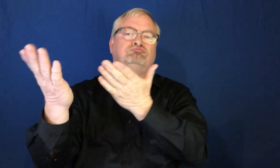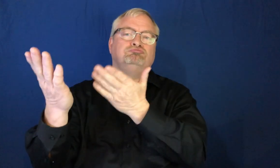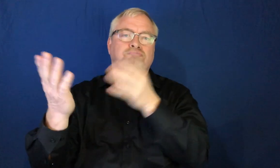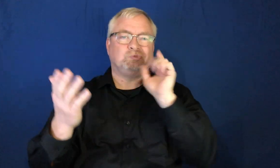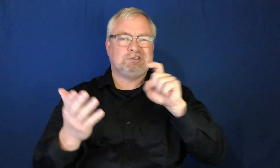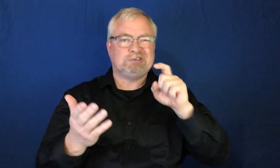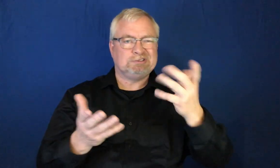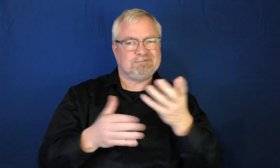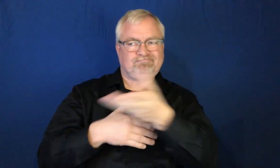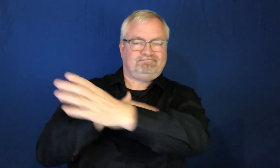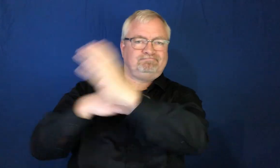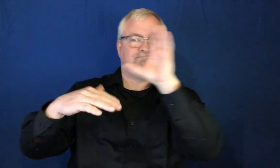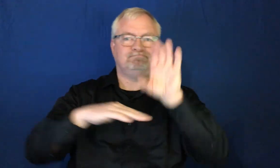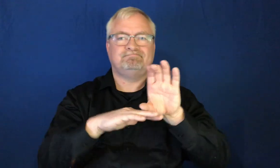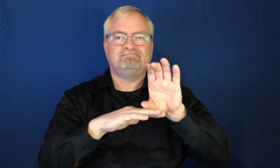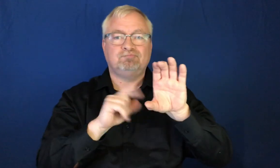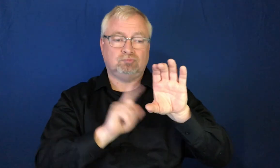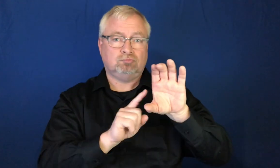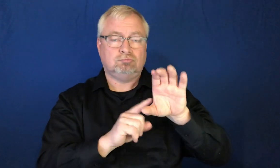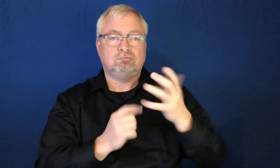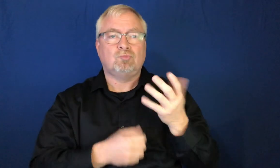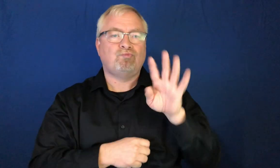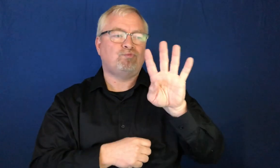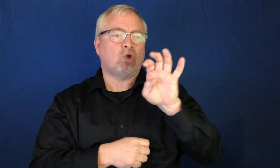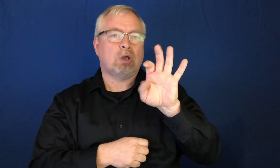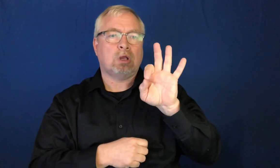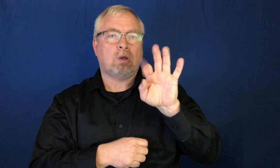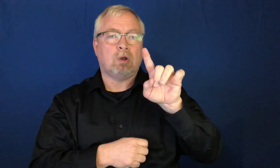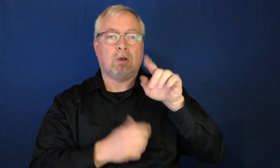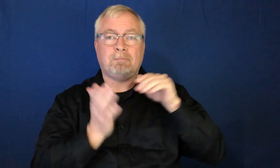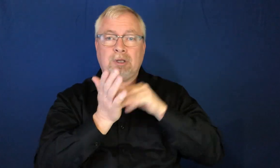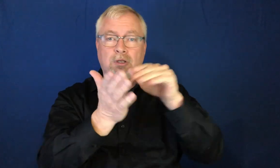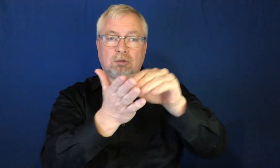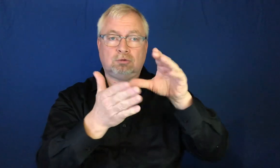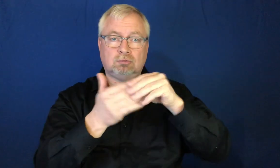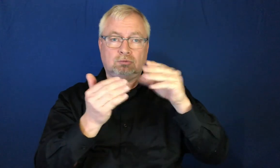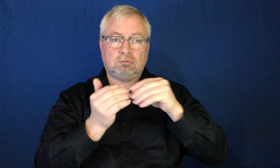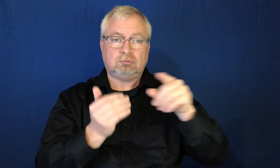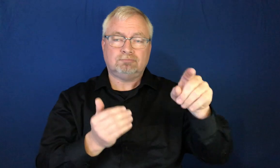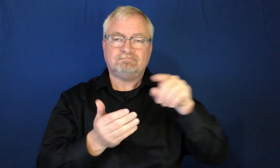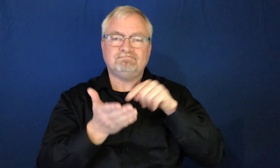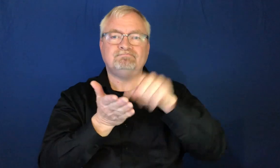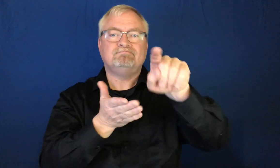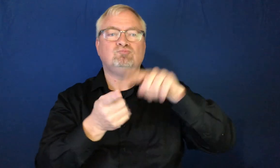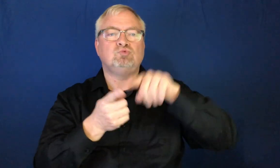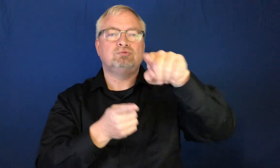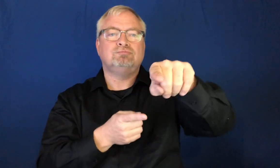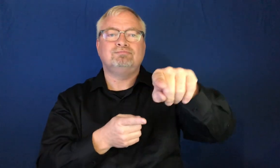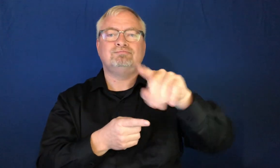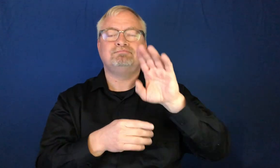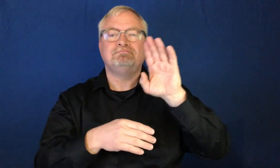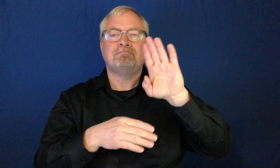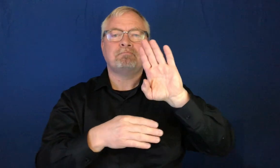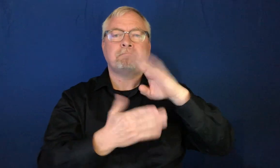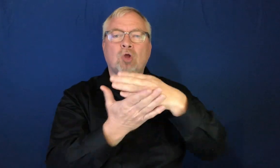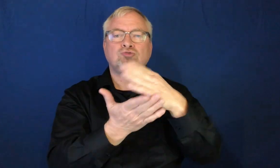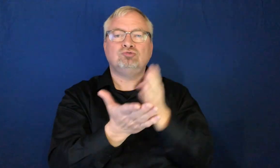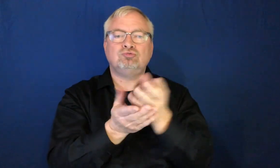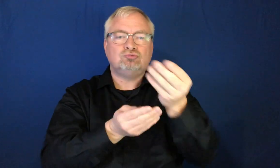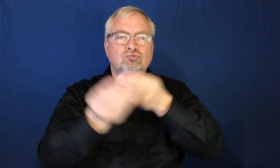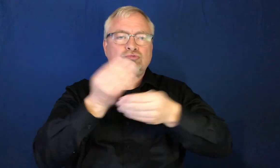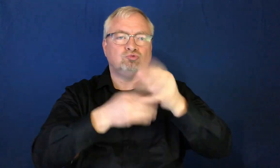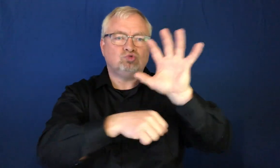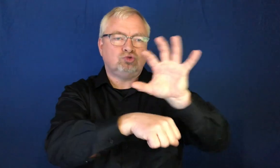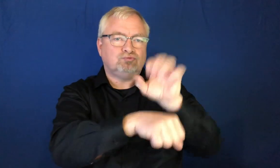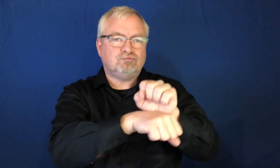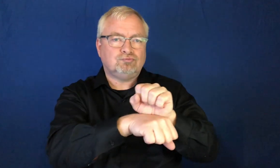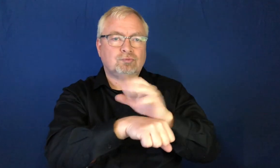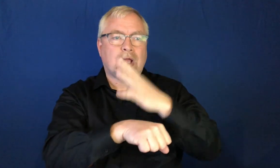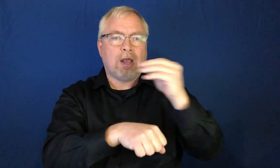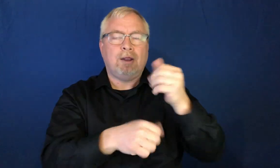paying back $491 million to the budget reserve and